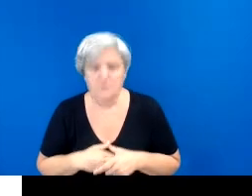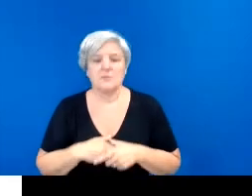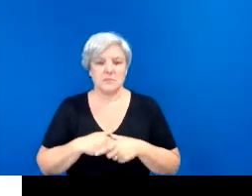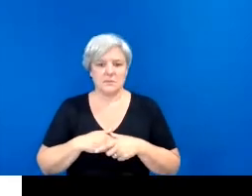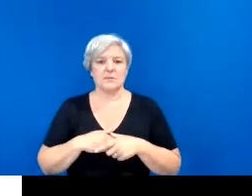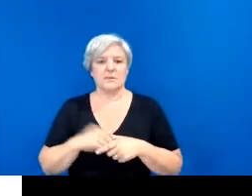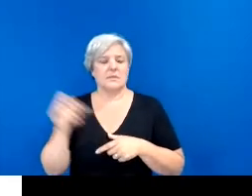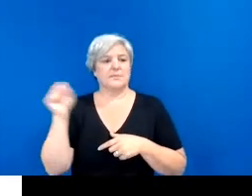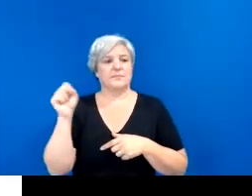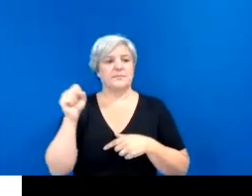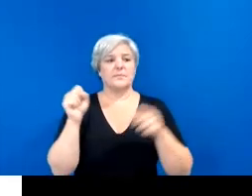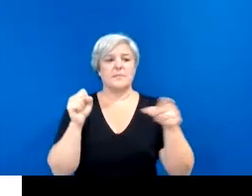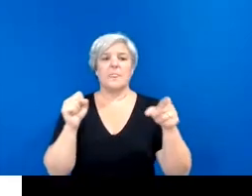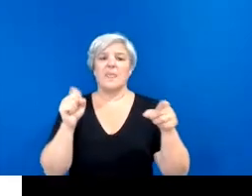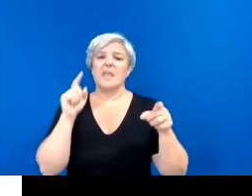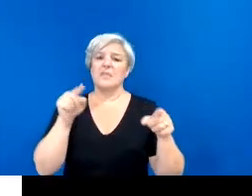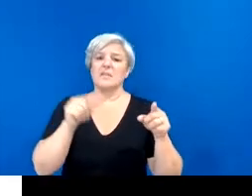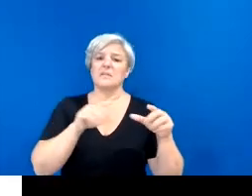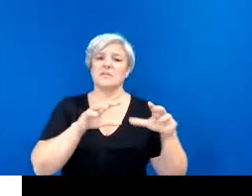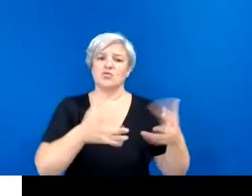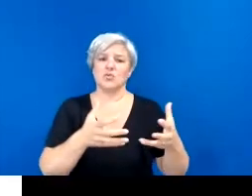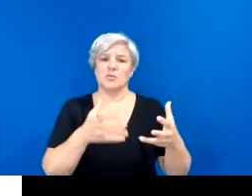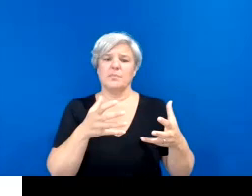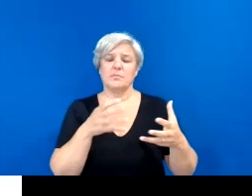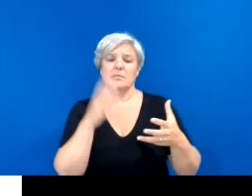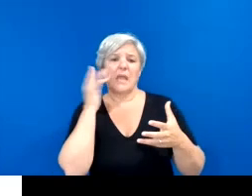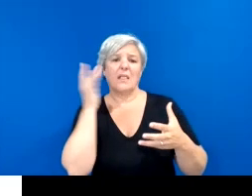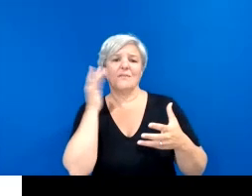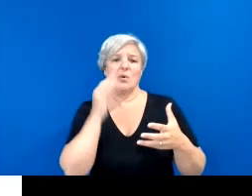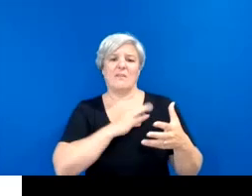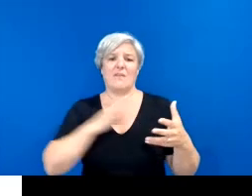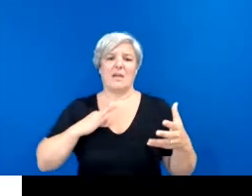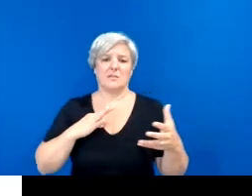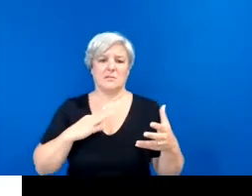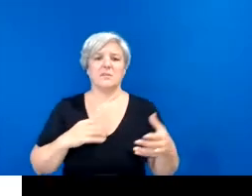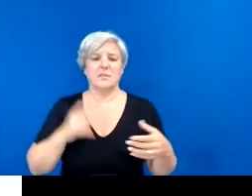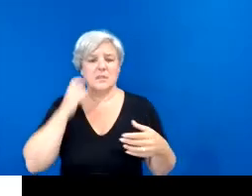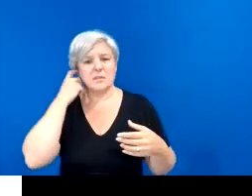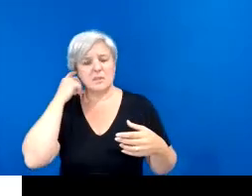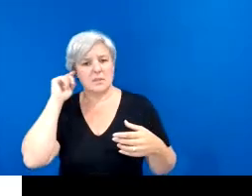Yeah so sorry yeah I was copy and pasting for the chat. Yeah.